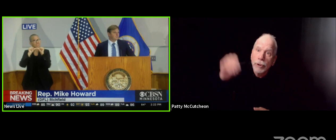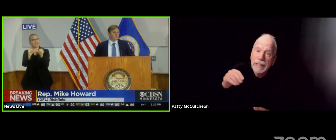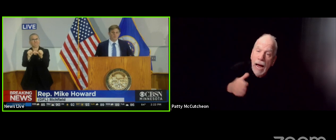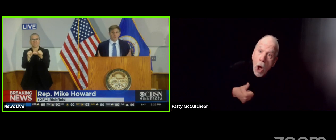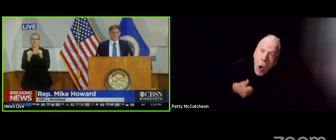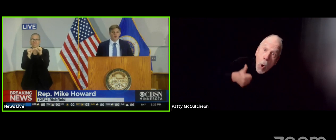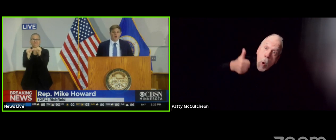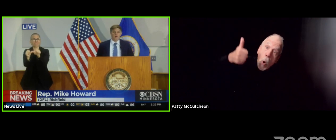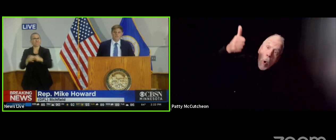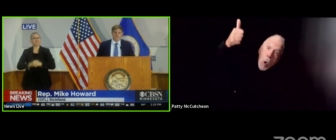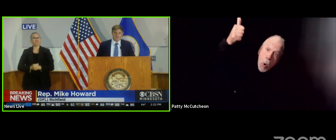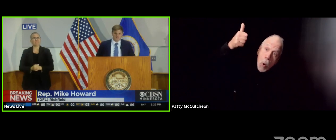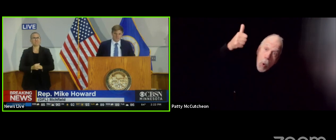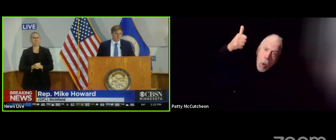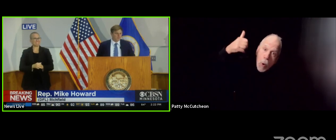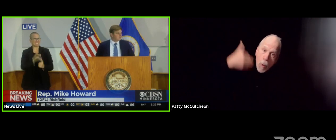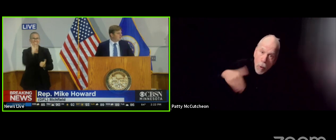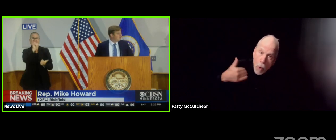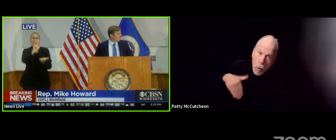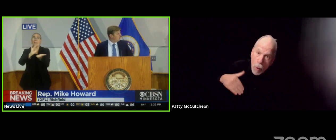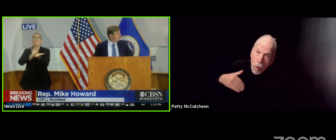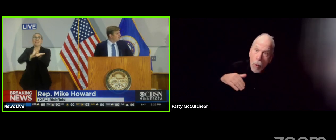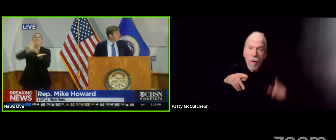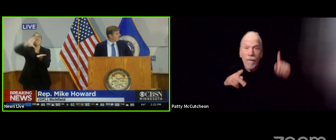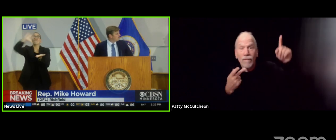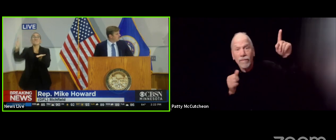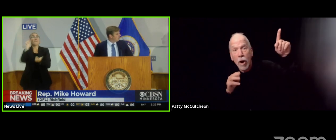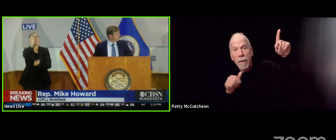PULLED OUT OF THE R&D IN INSULIN BECAUSE THEY KNOW THAT THIS IS A